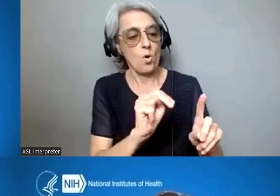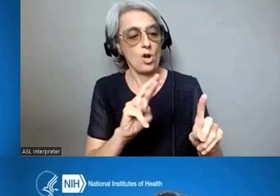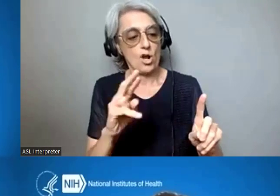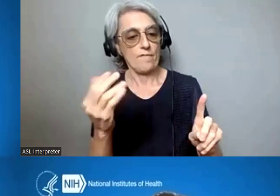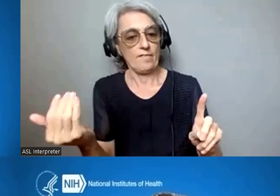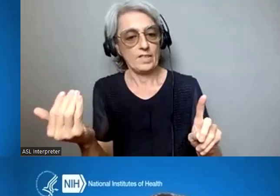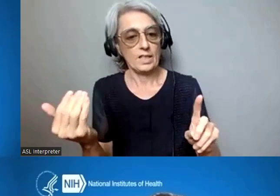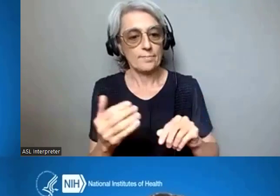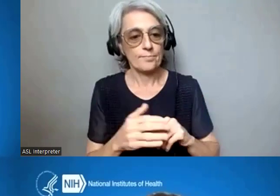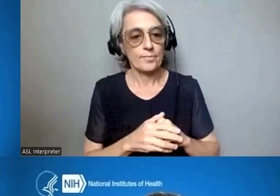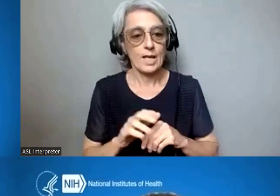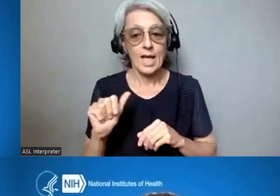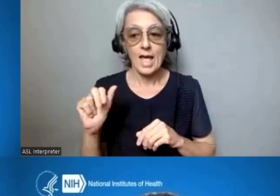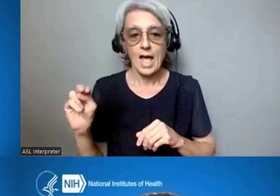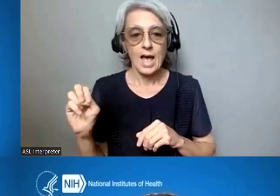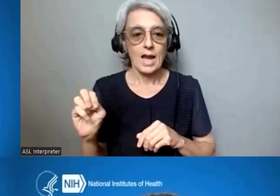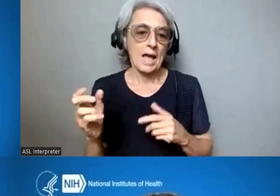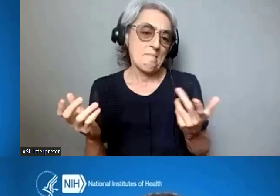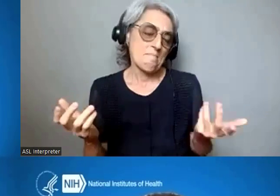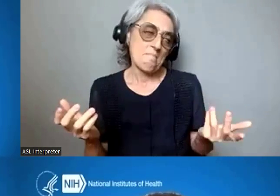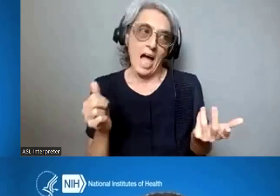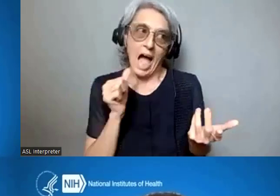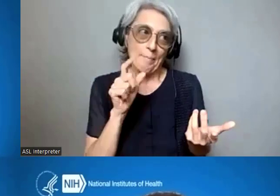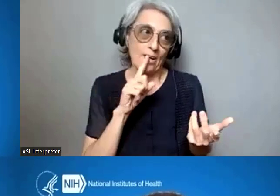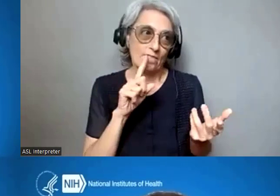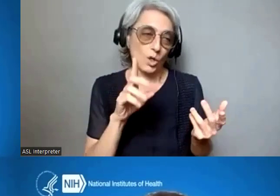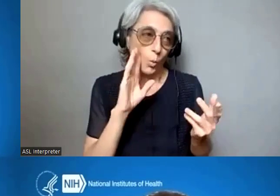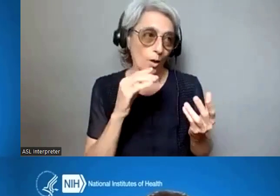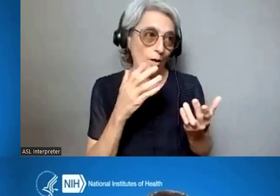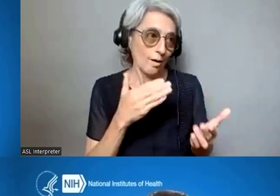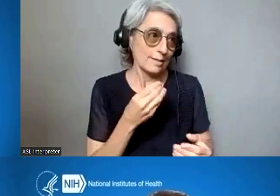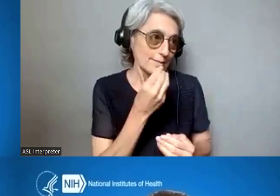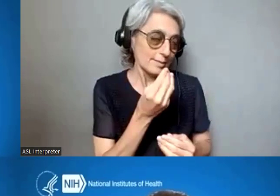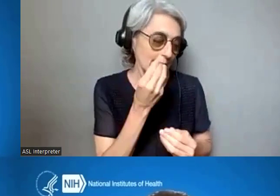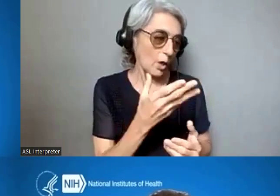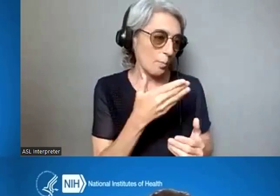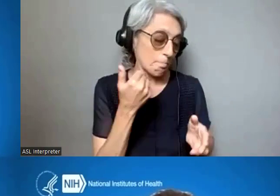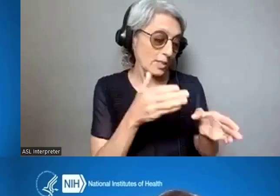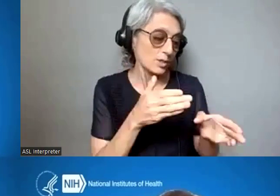the best way, but as I said earlier, the National Research Mentoring Network